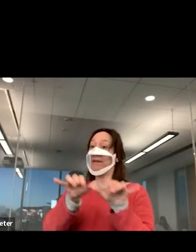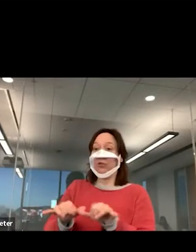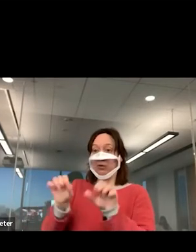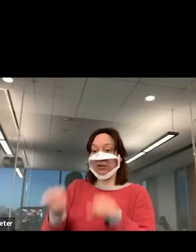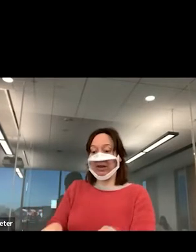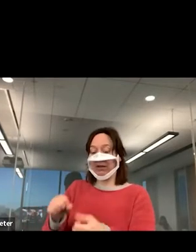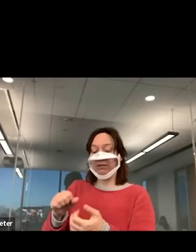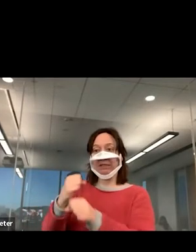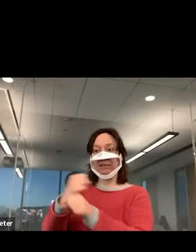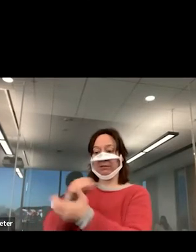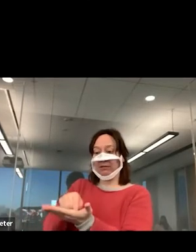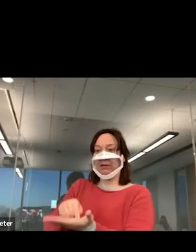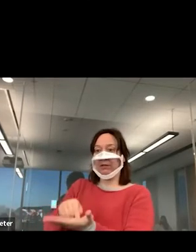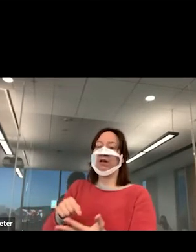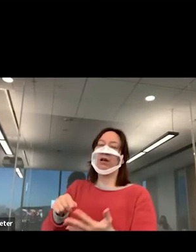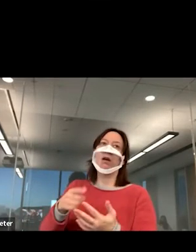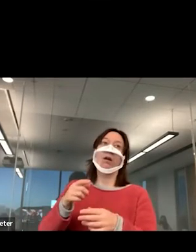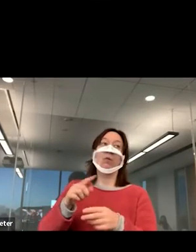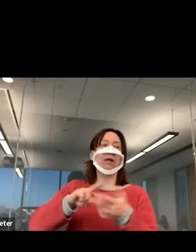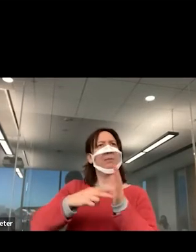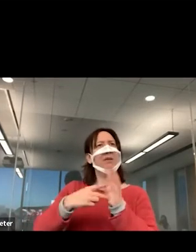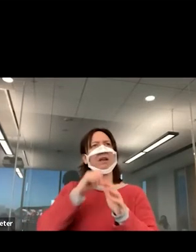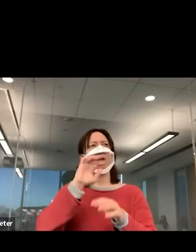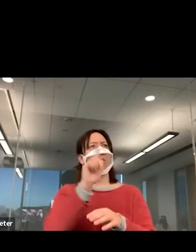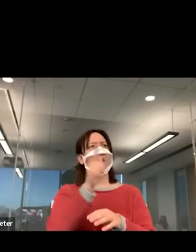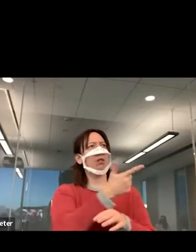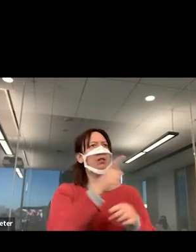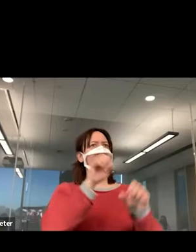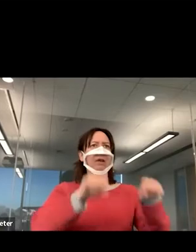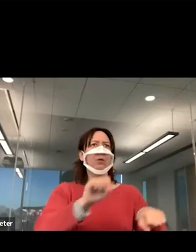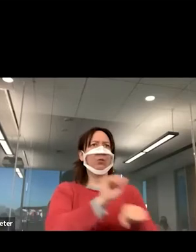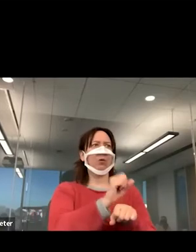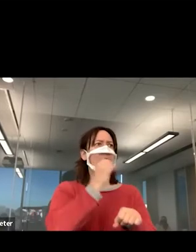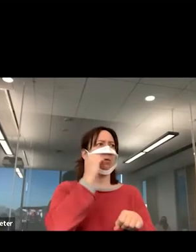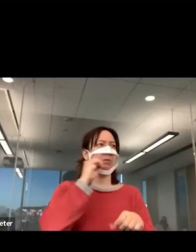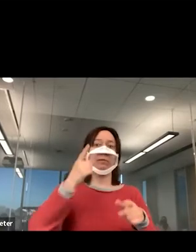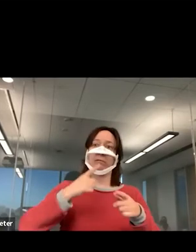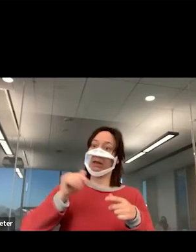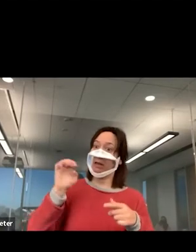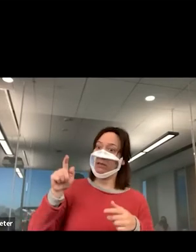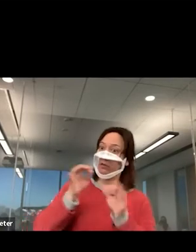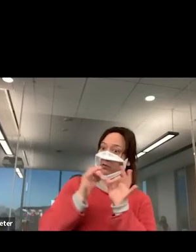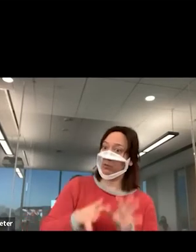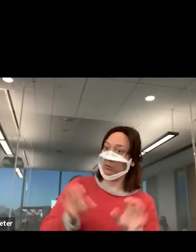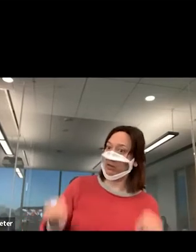home and then the silence was i guess you could resume right but there are a lot of jobs that can